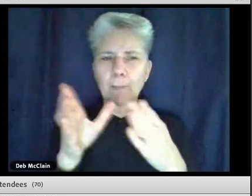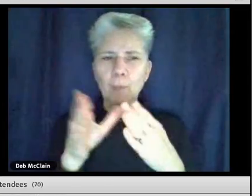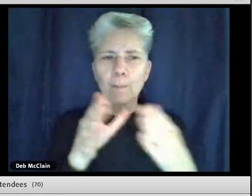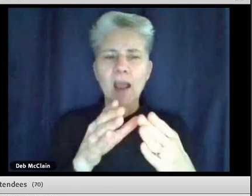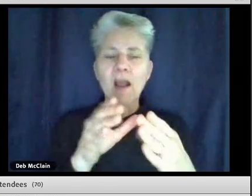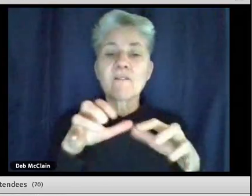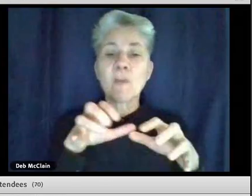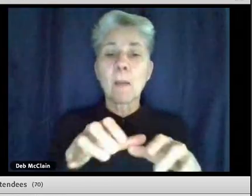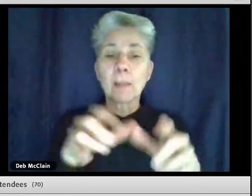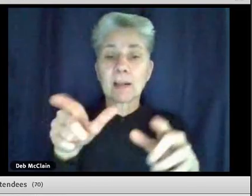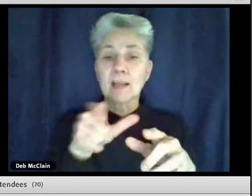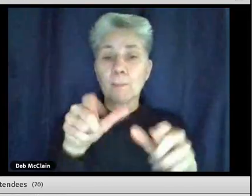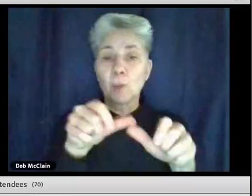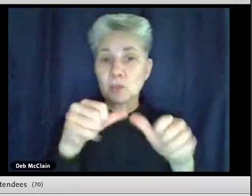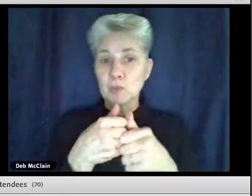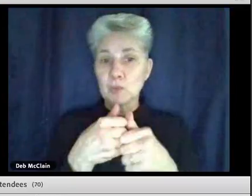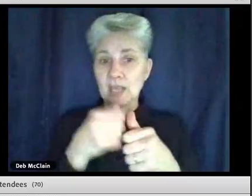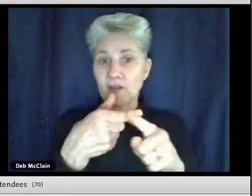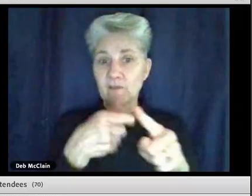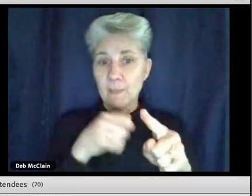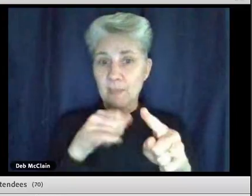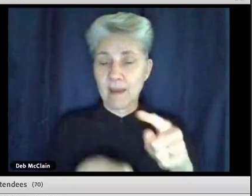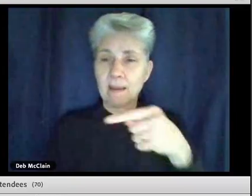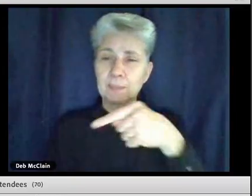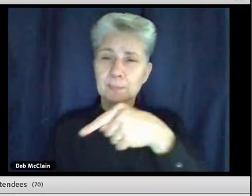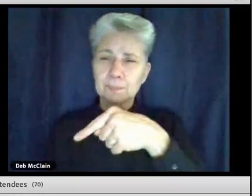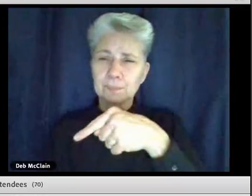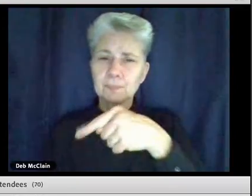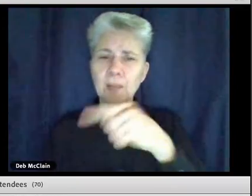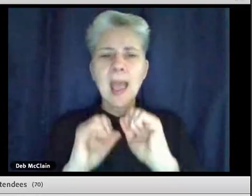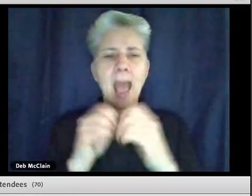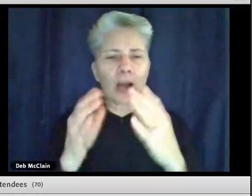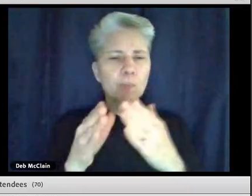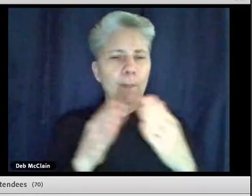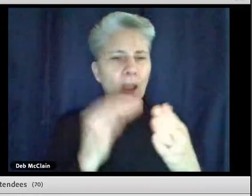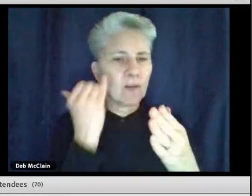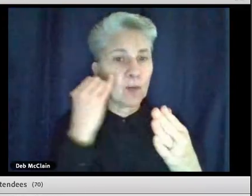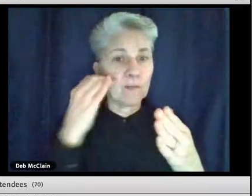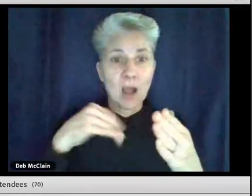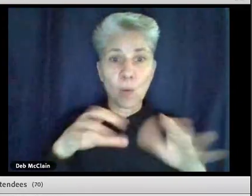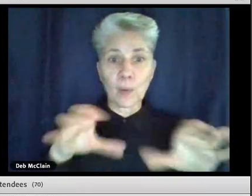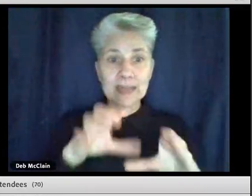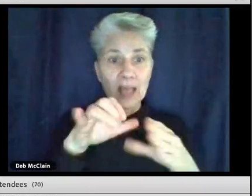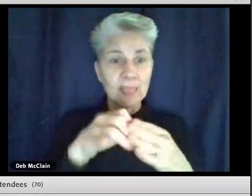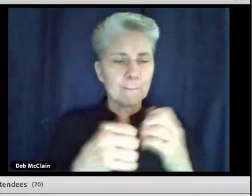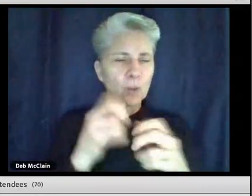this is from the Public Library Association, how to prepare if you haven't already done so.